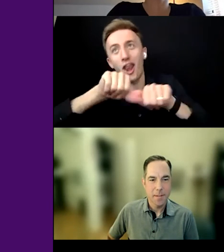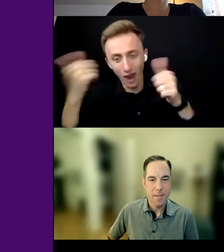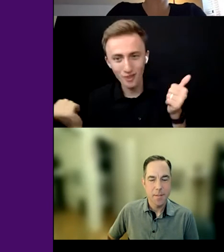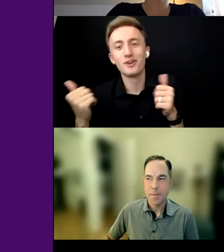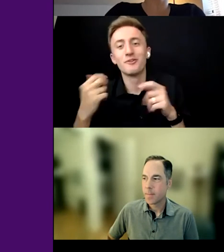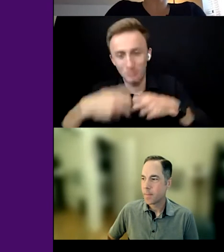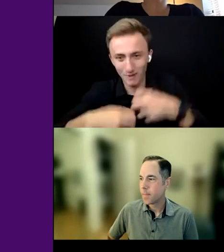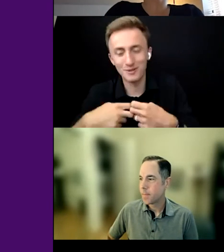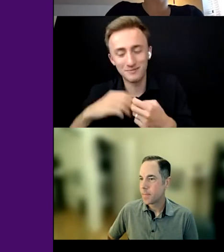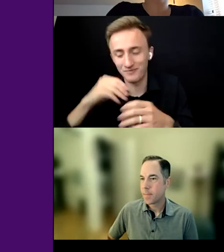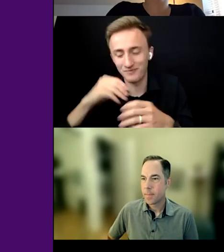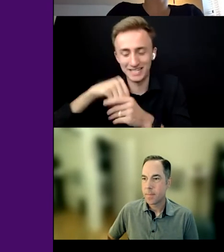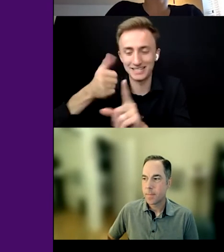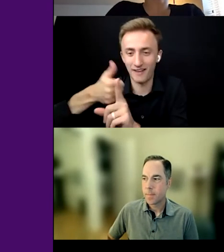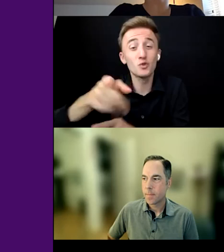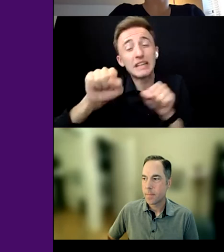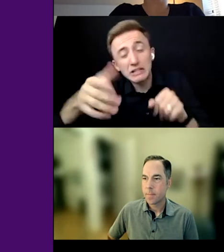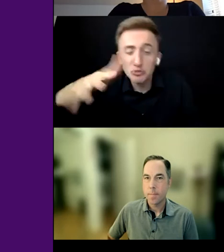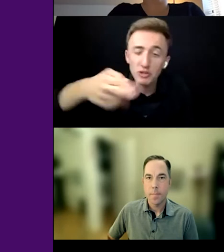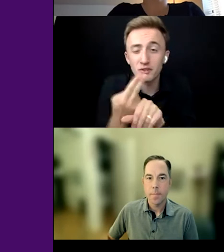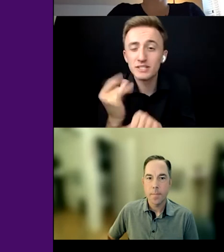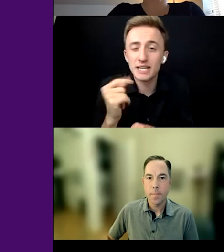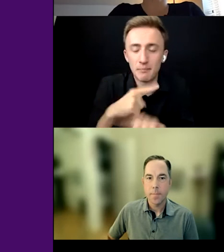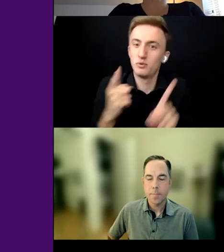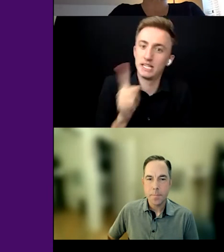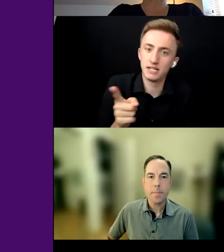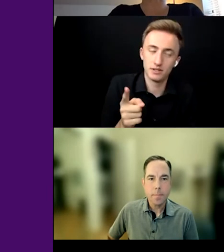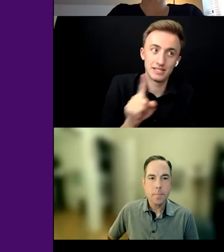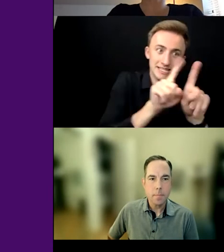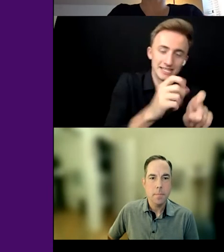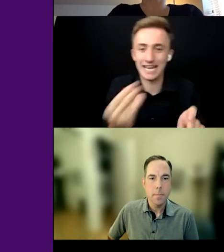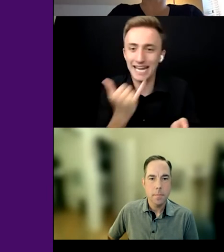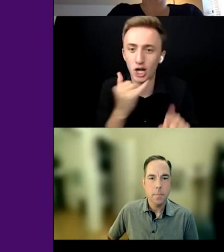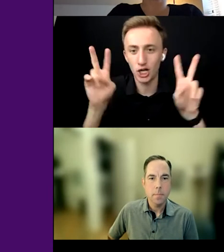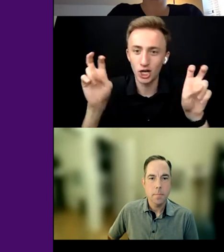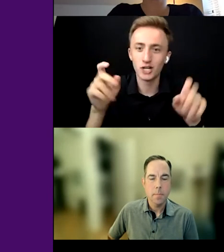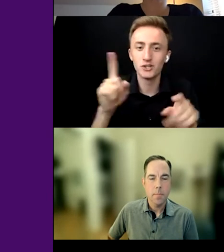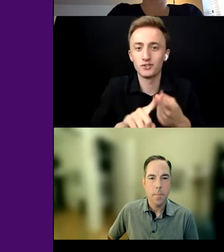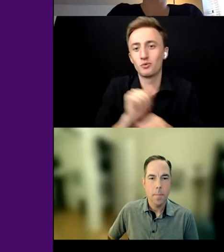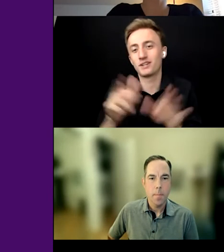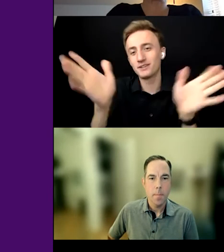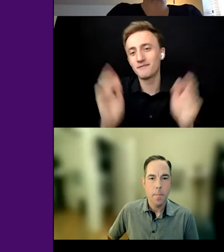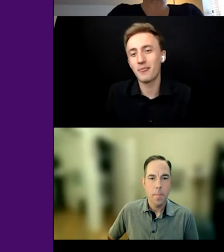can sort of use it, but it was more trial and error to get it to work. But yes, that was it.